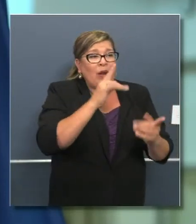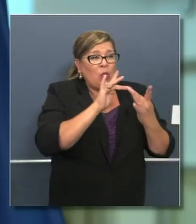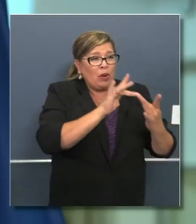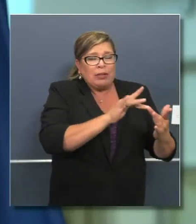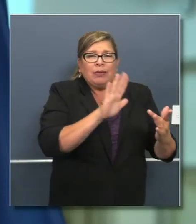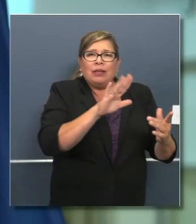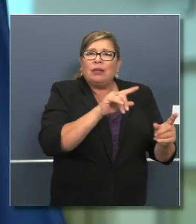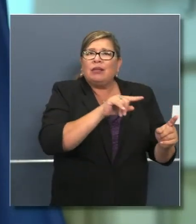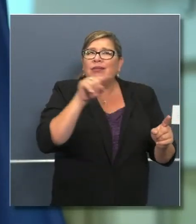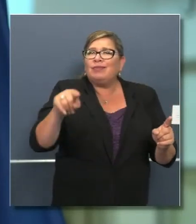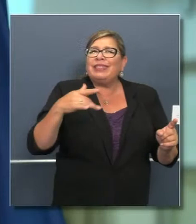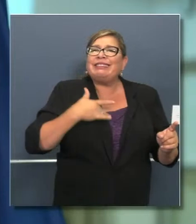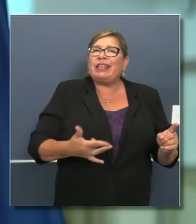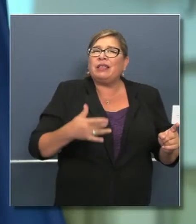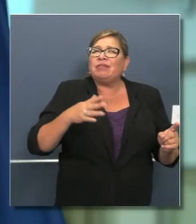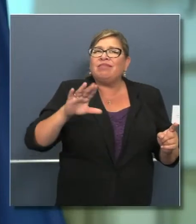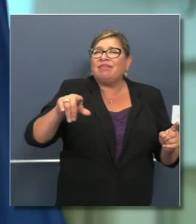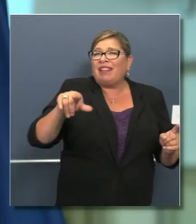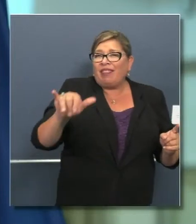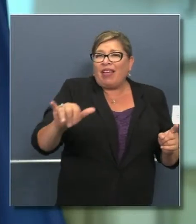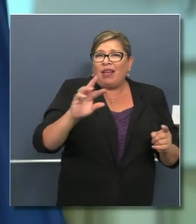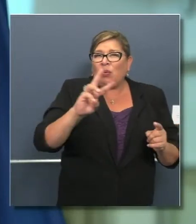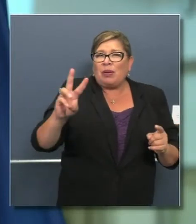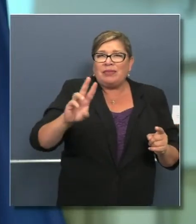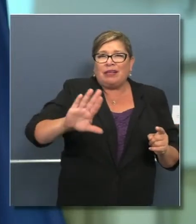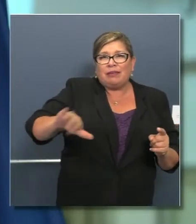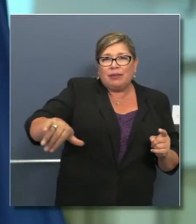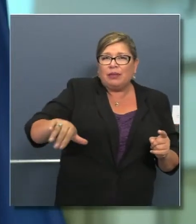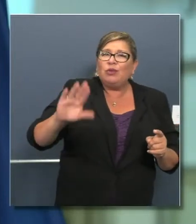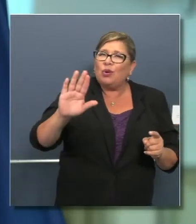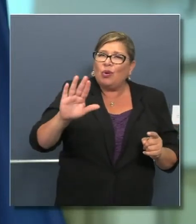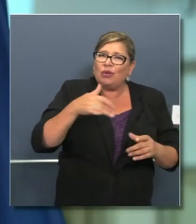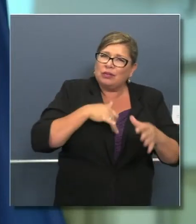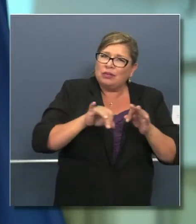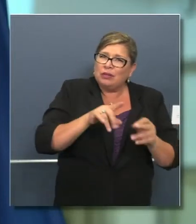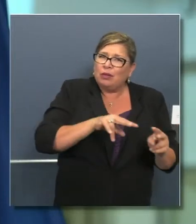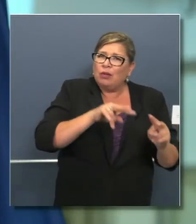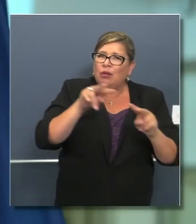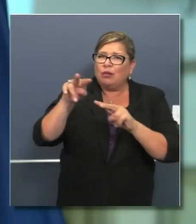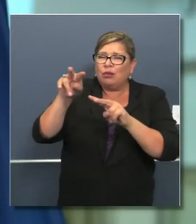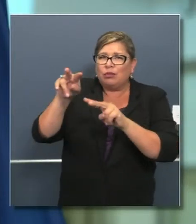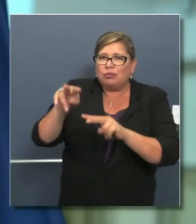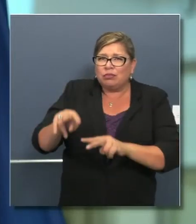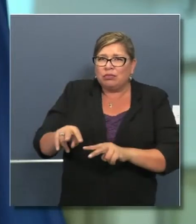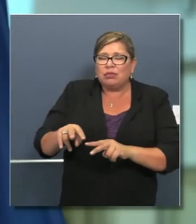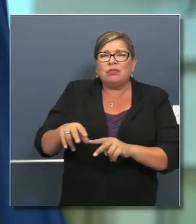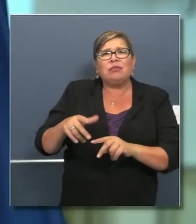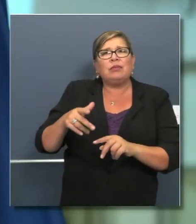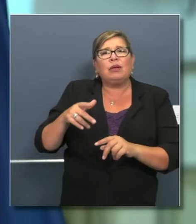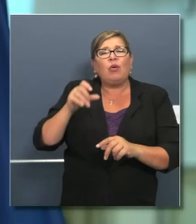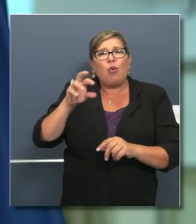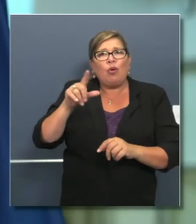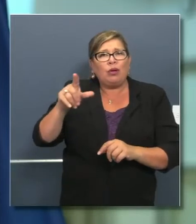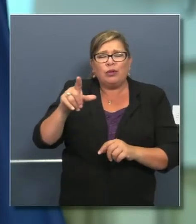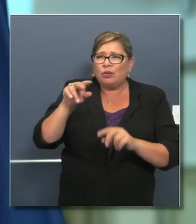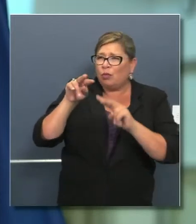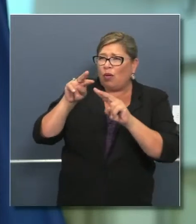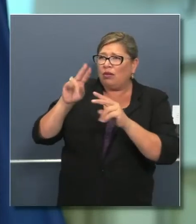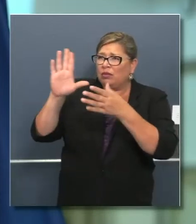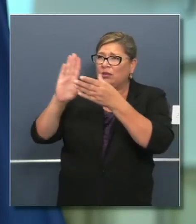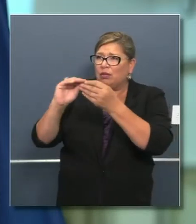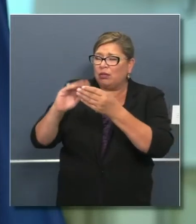to listen to those that you may find offensive sometimes and just consider their points of